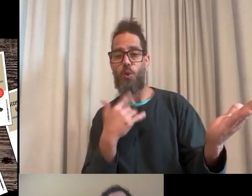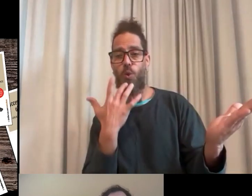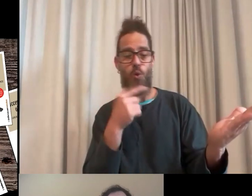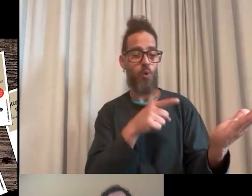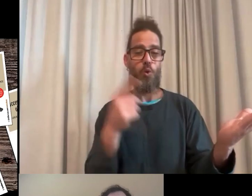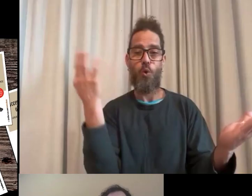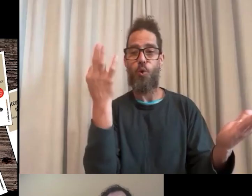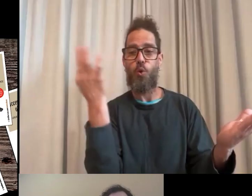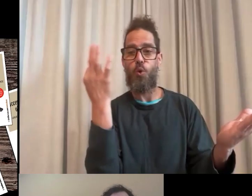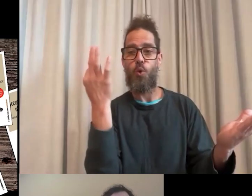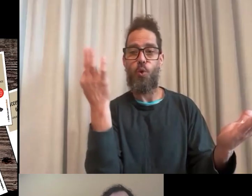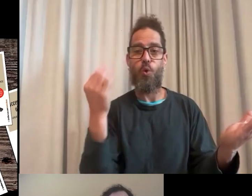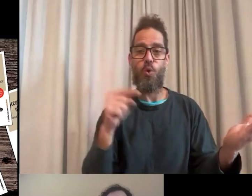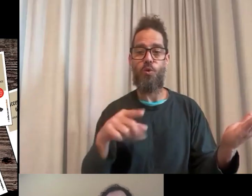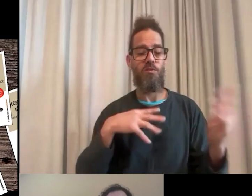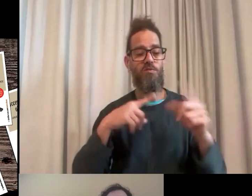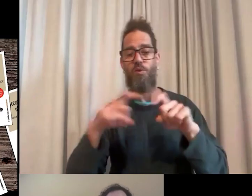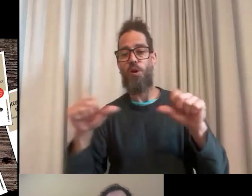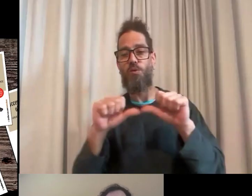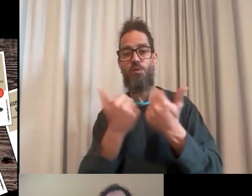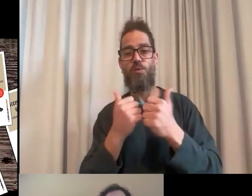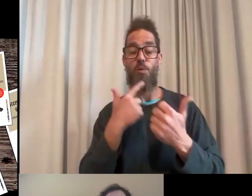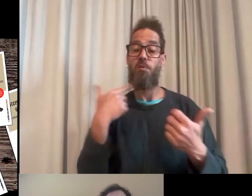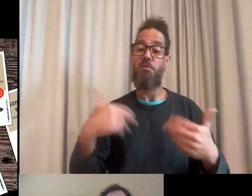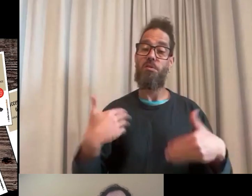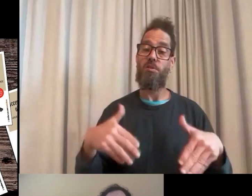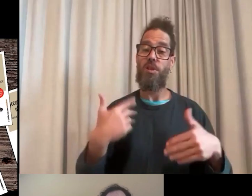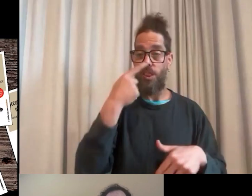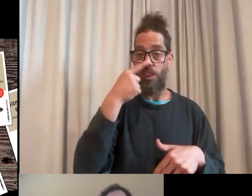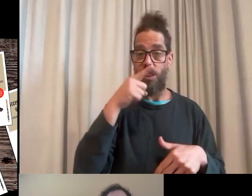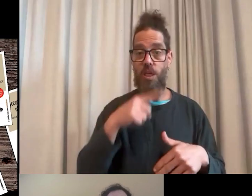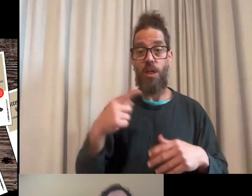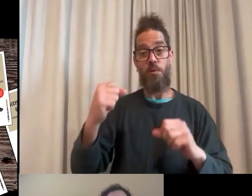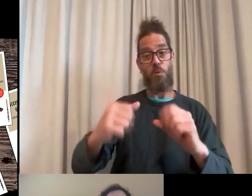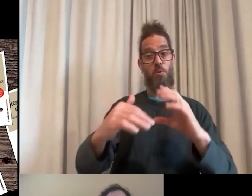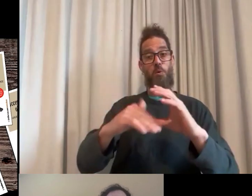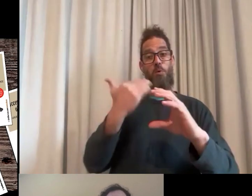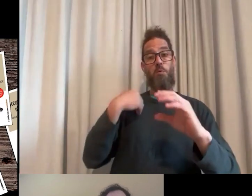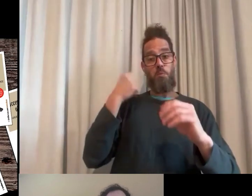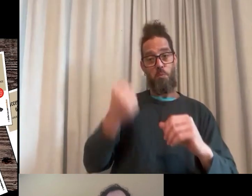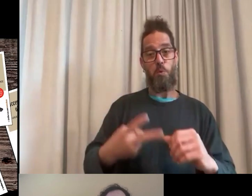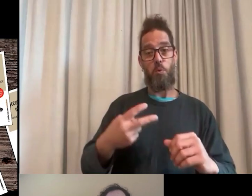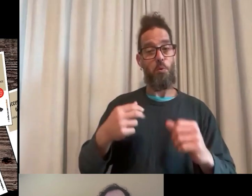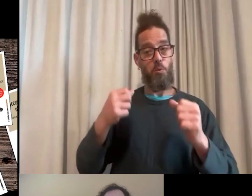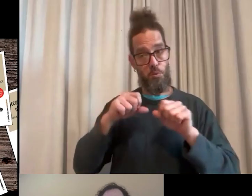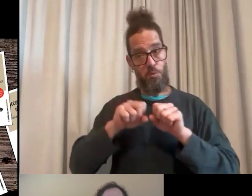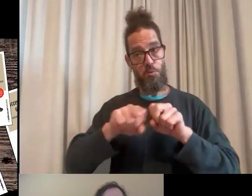and live courses from a variety of very good organizations. And it's the kind of thing if you email me,